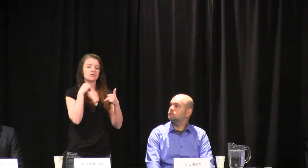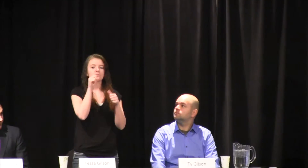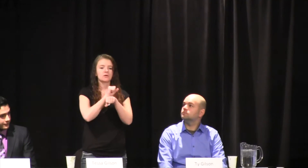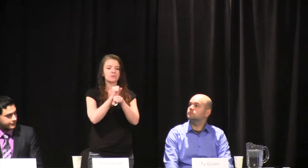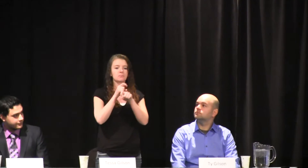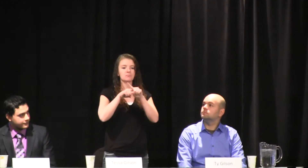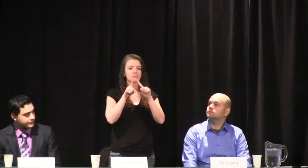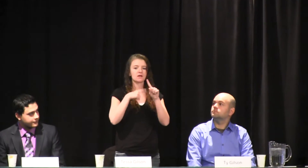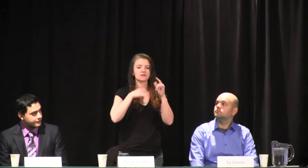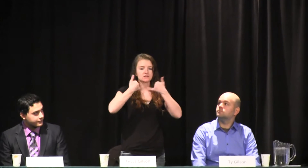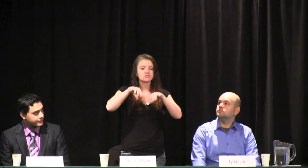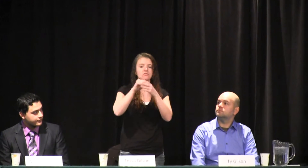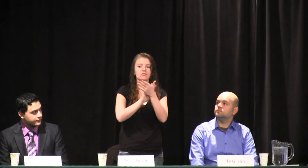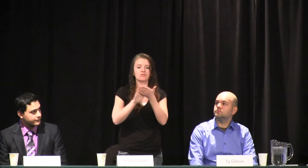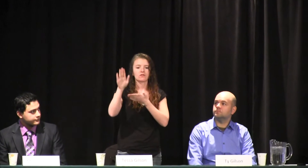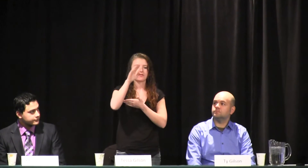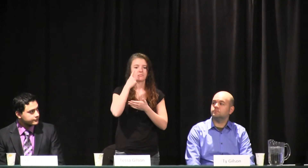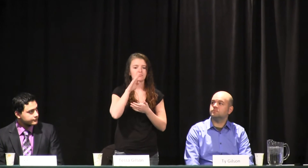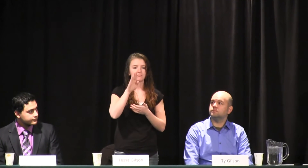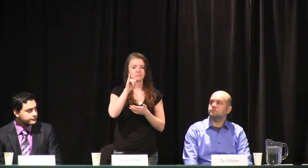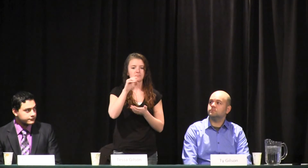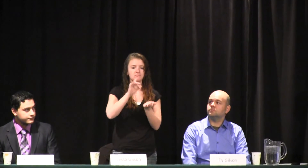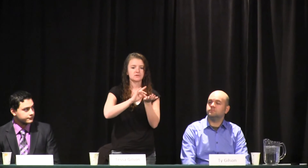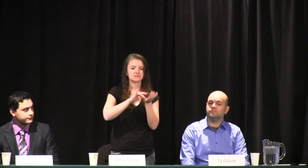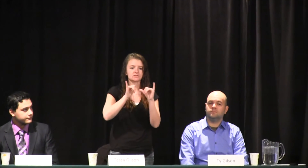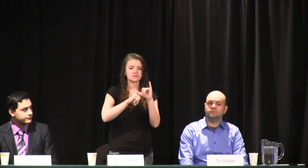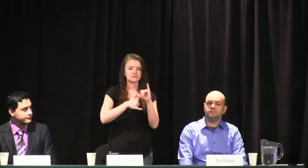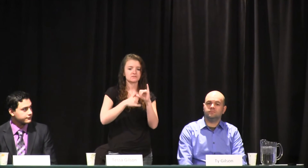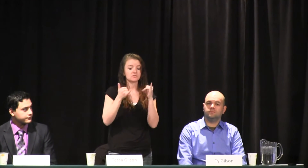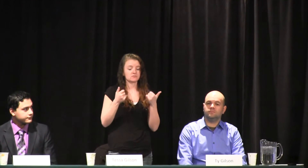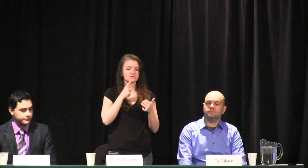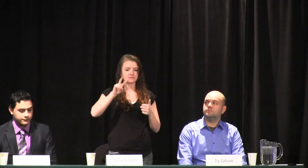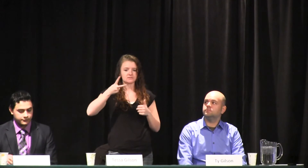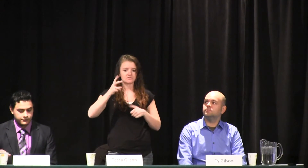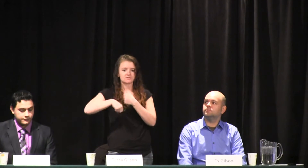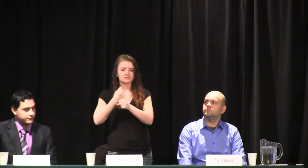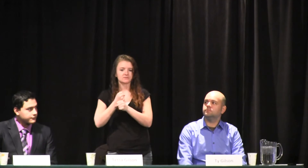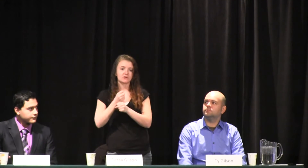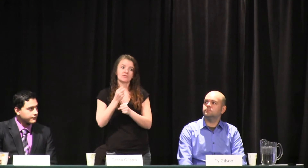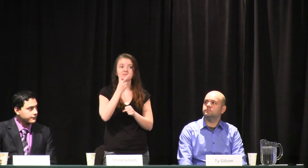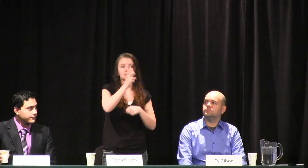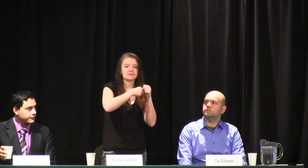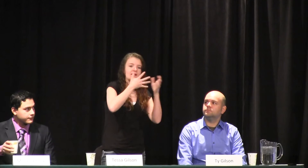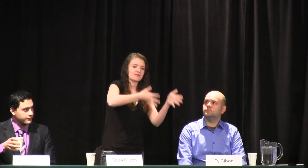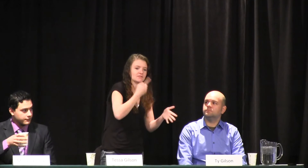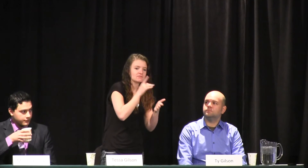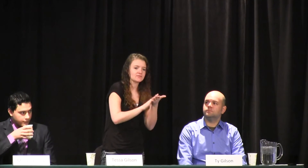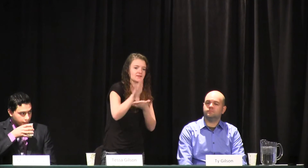Tessa: I am not currently working. I am still a student in college. I am studying bio medical engineering and I'm in my second year,